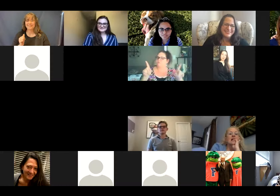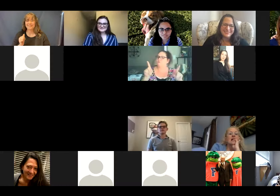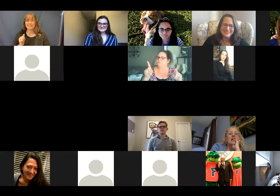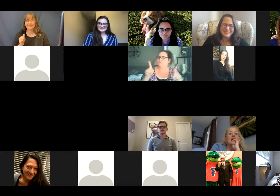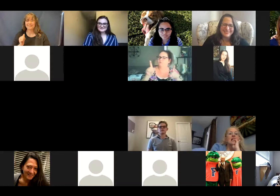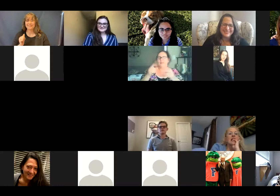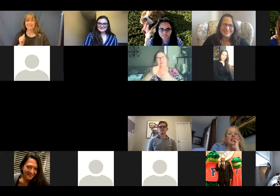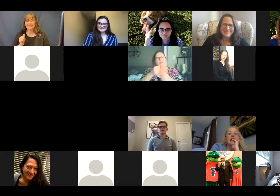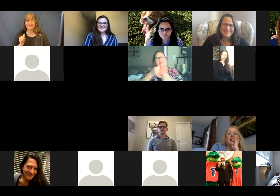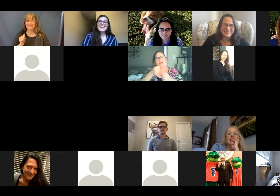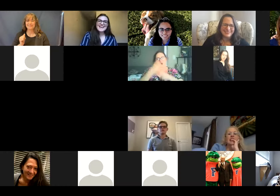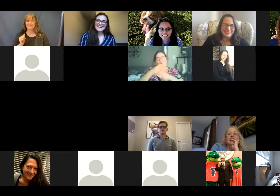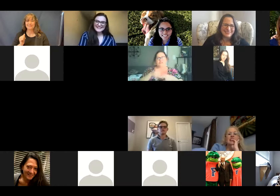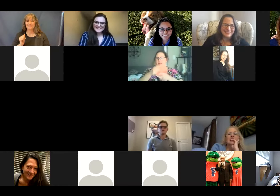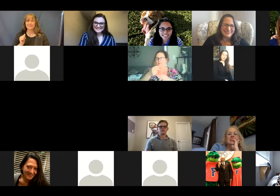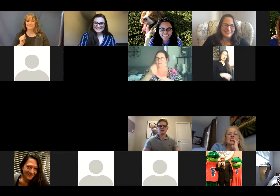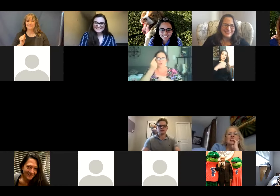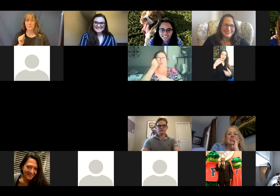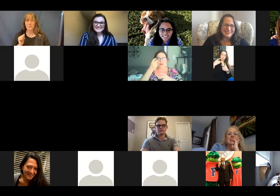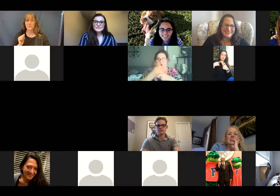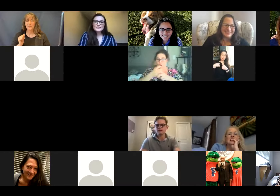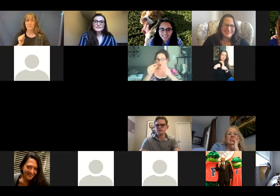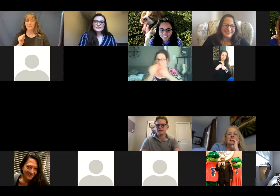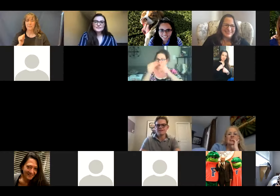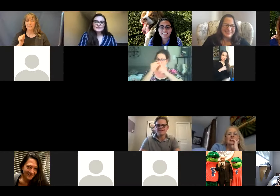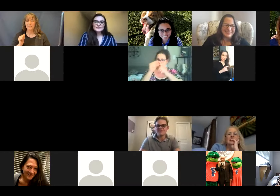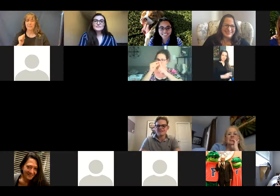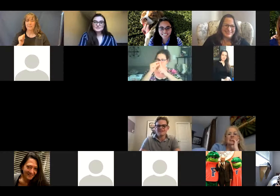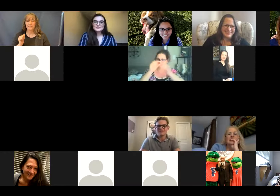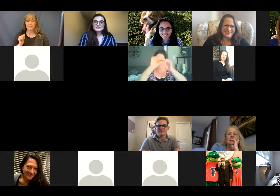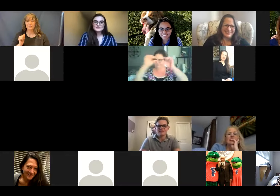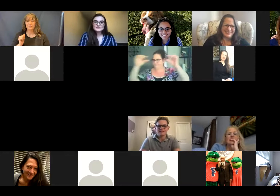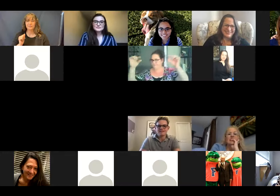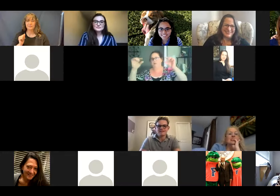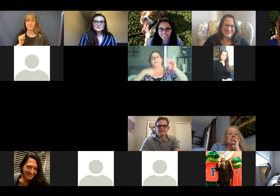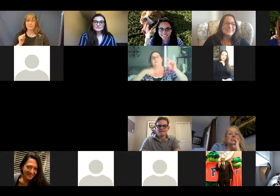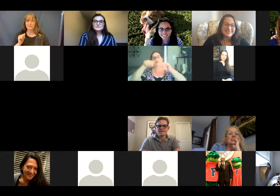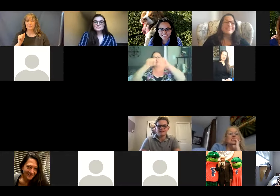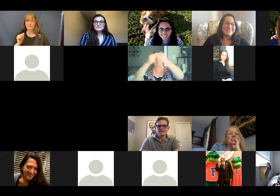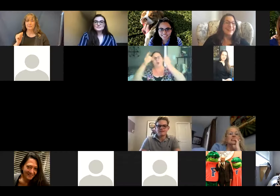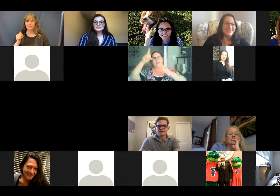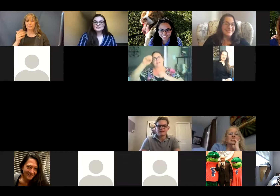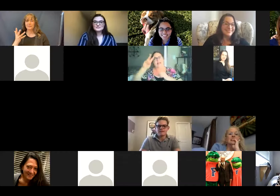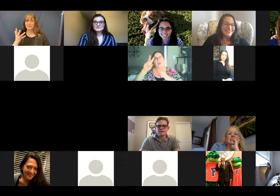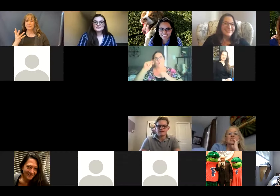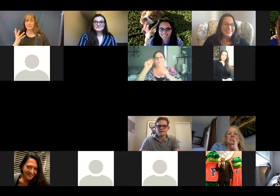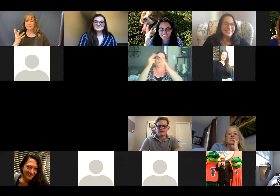You want me to answer this?